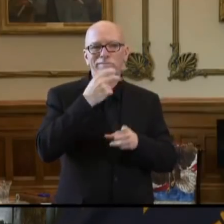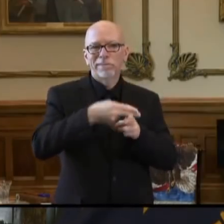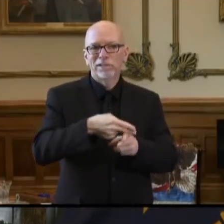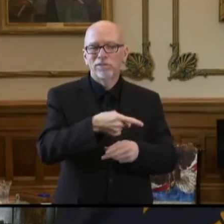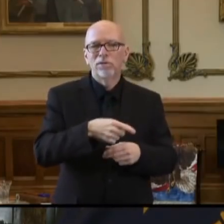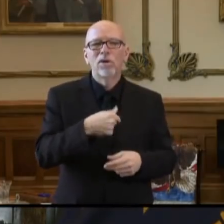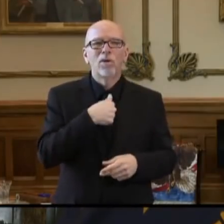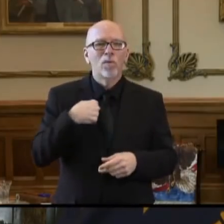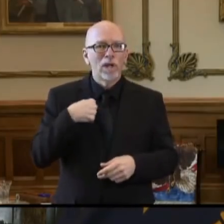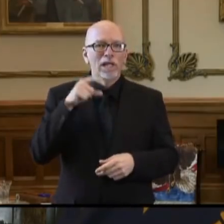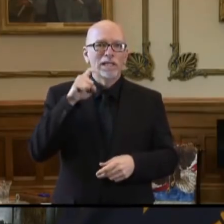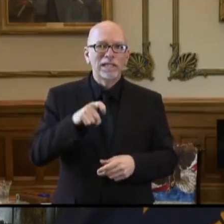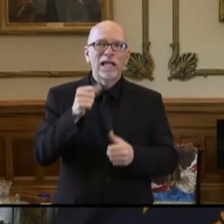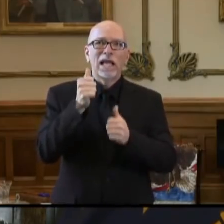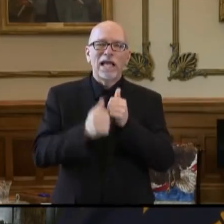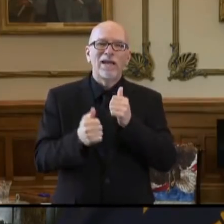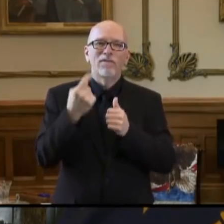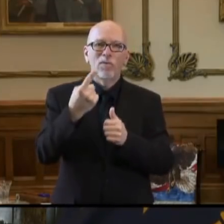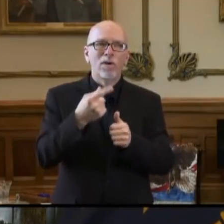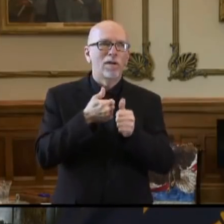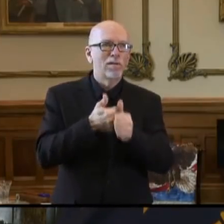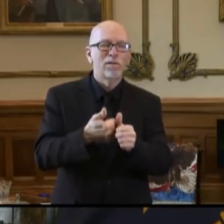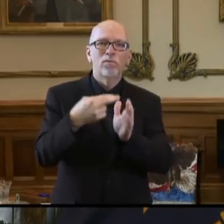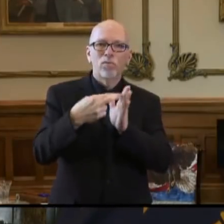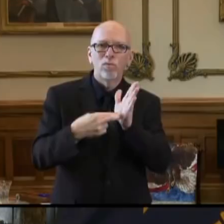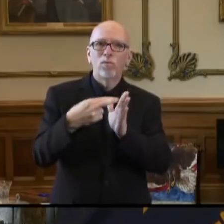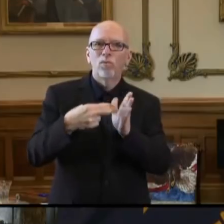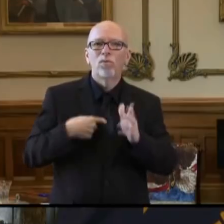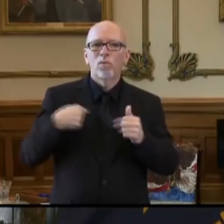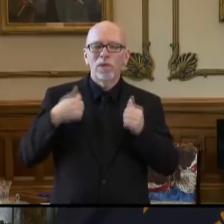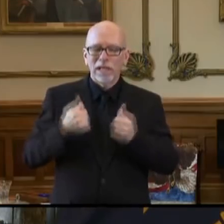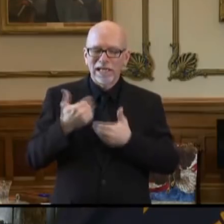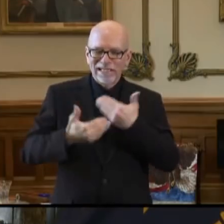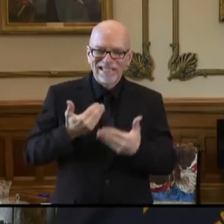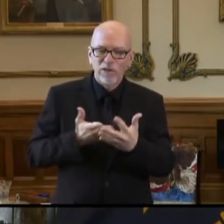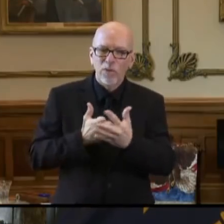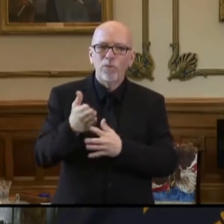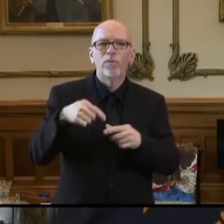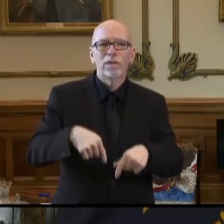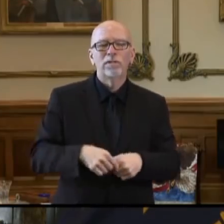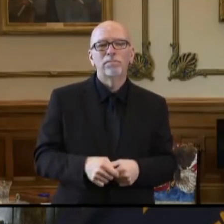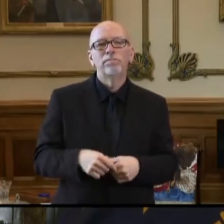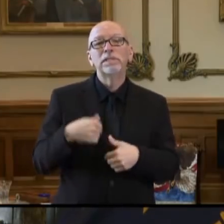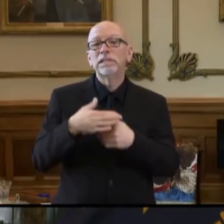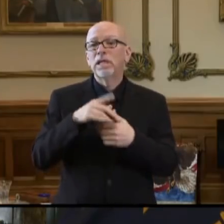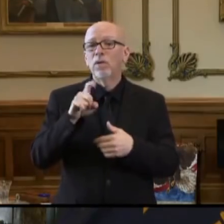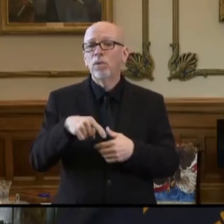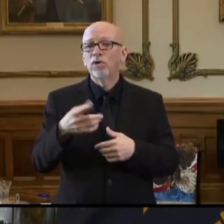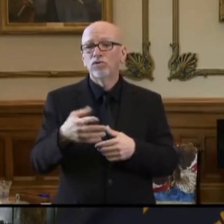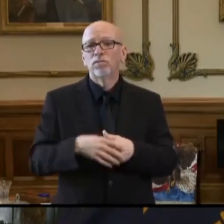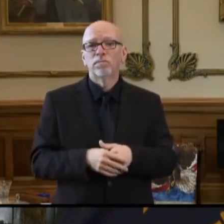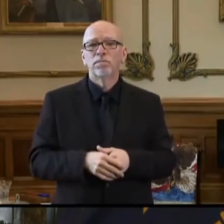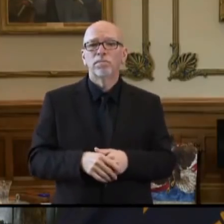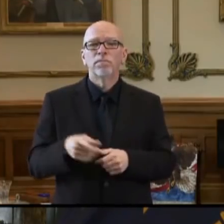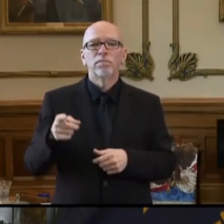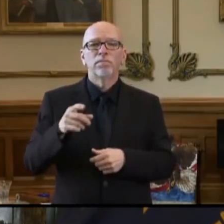SINGLE STATE. AND IT JUST UNDERSCORES WHAT DR. BOX JUST MENTIONED THAT WE NEED EVERY